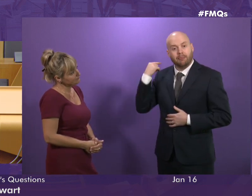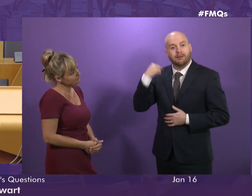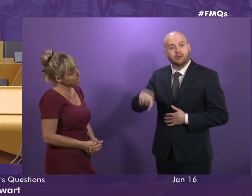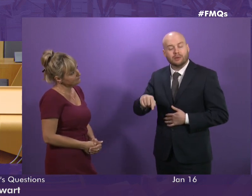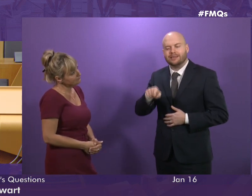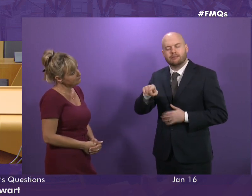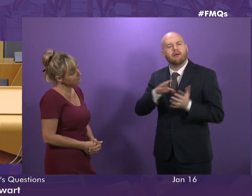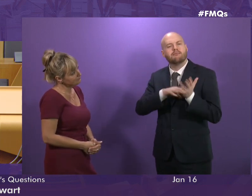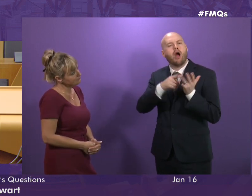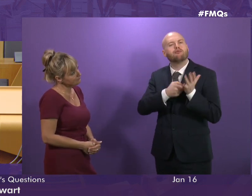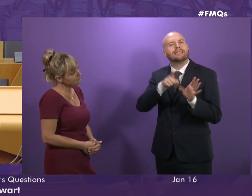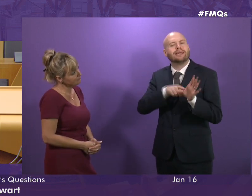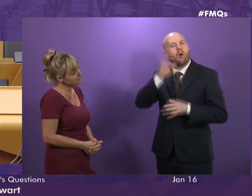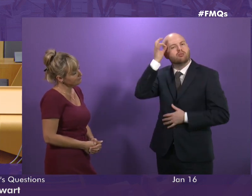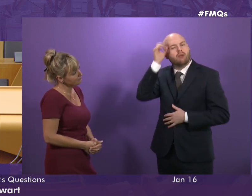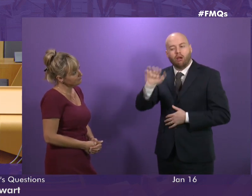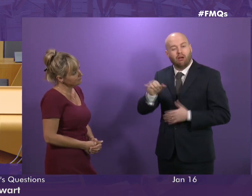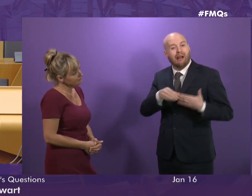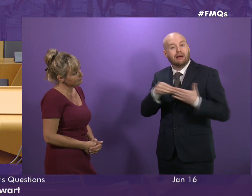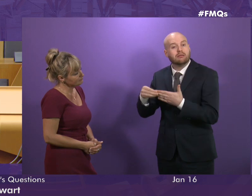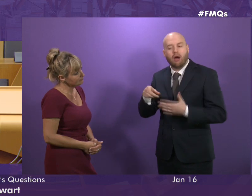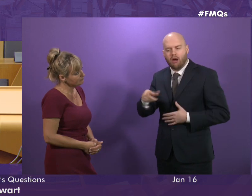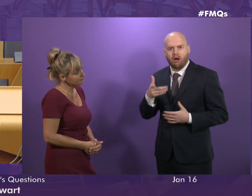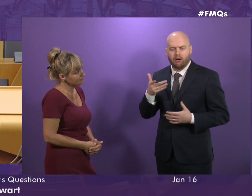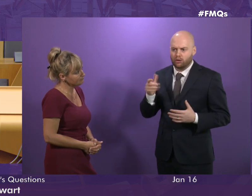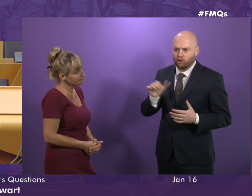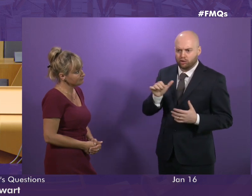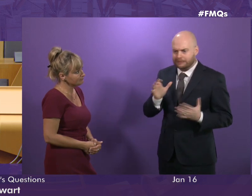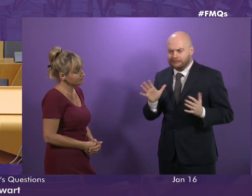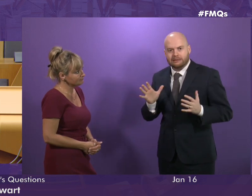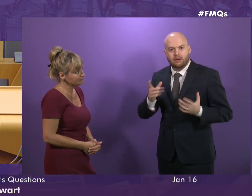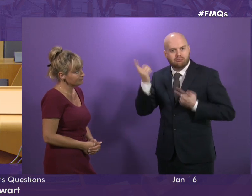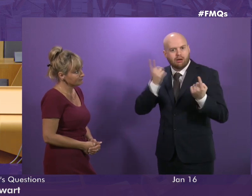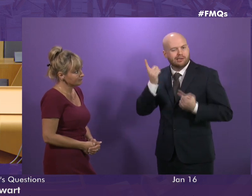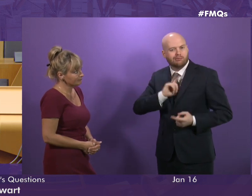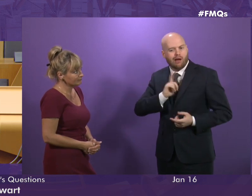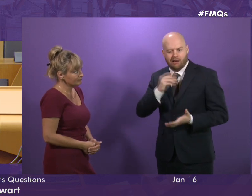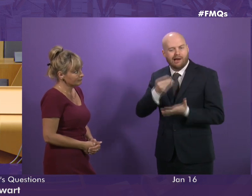expressed this week about the severe cash shortfall in the local Scottish welfare fund.